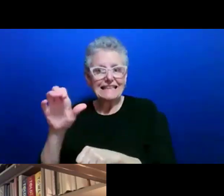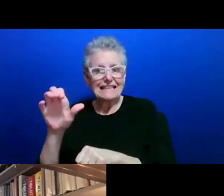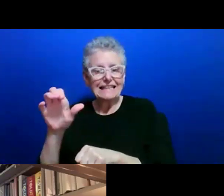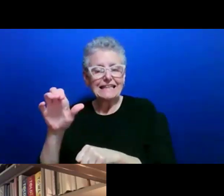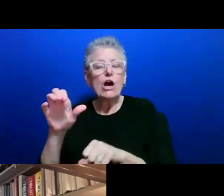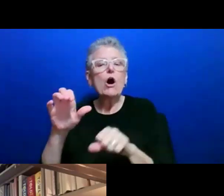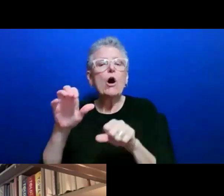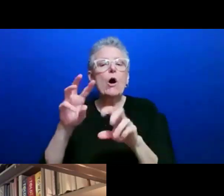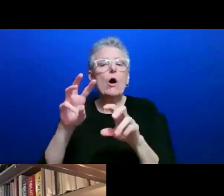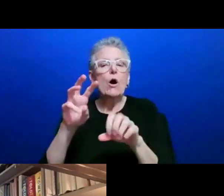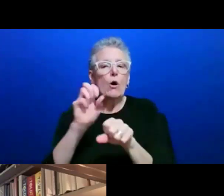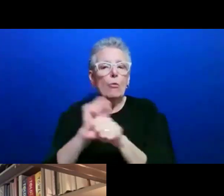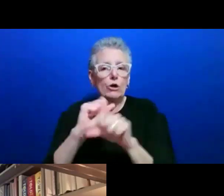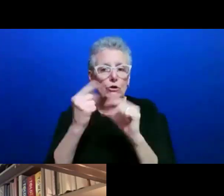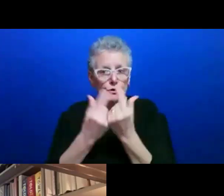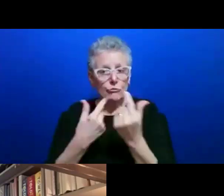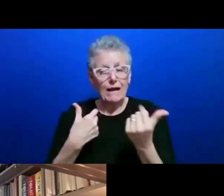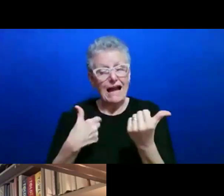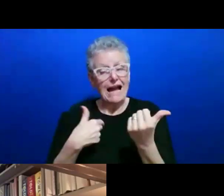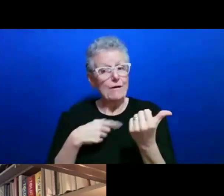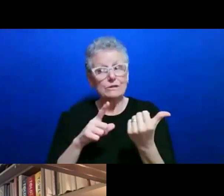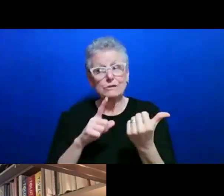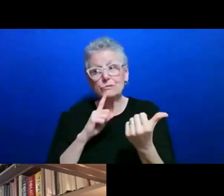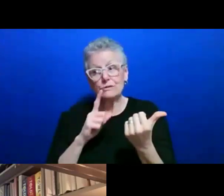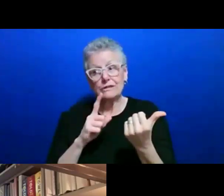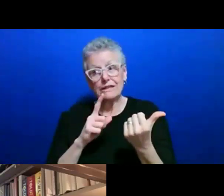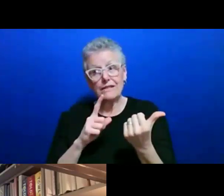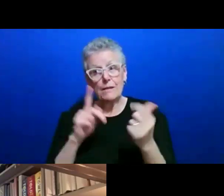the outlier of the group. It was all speech paths